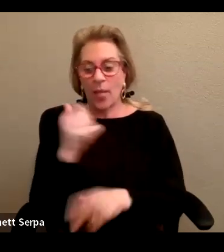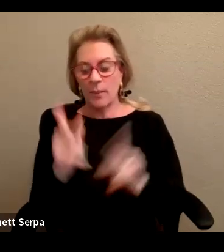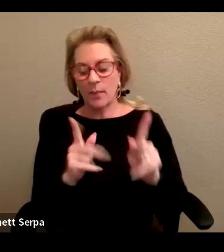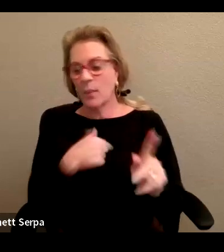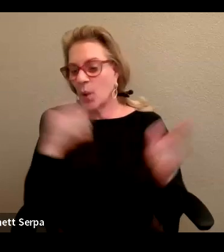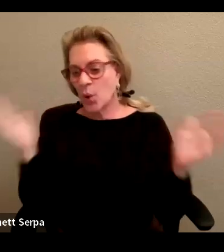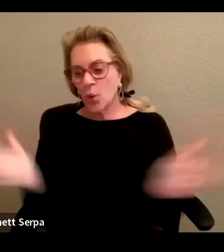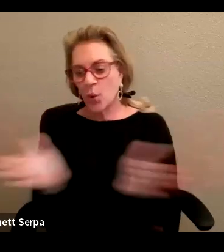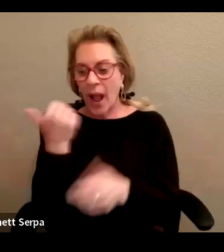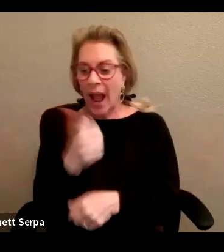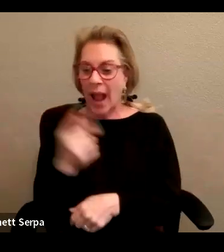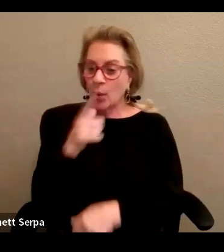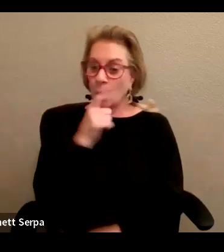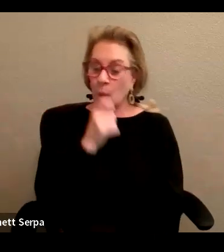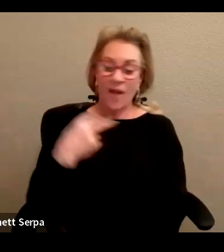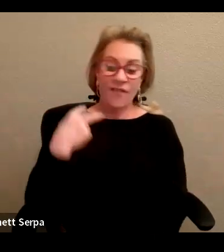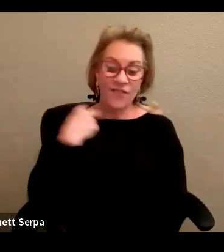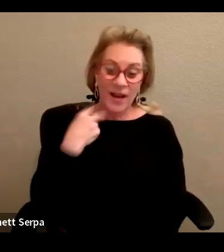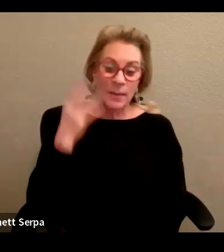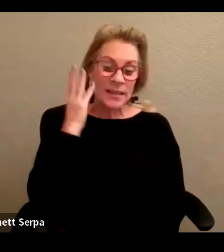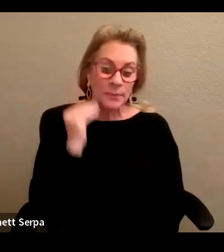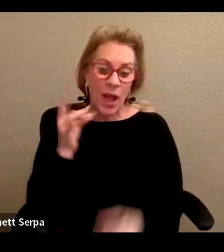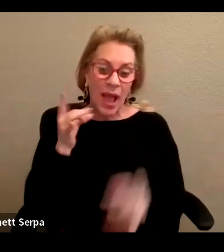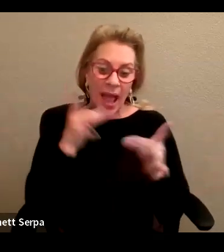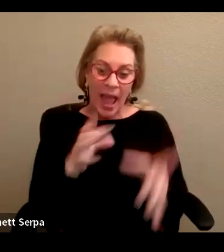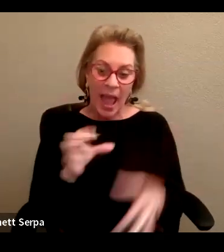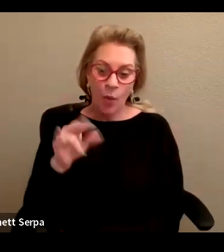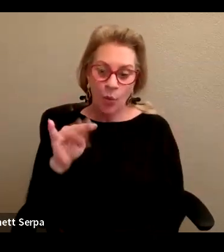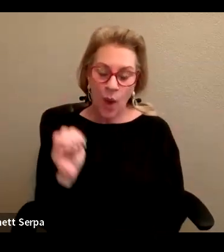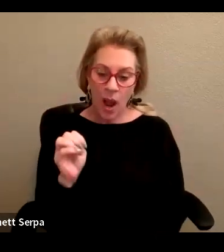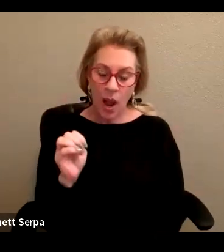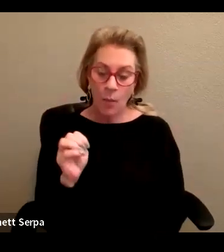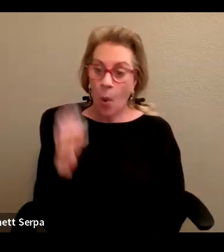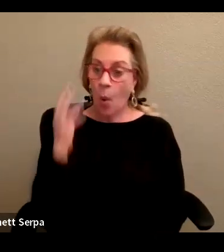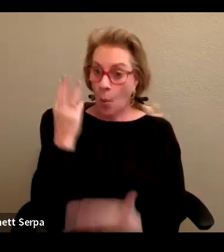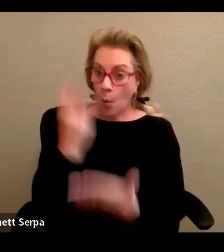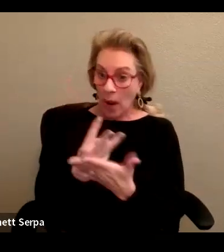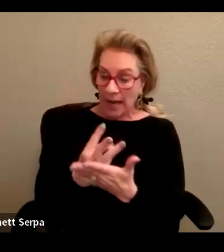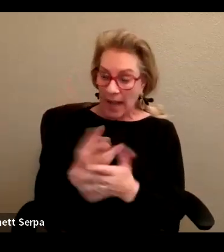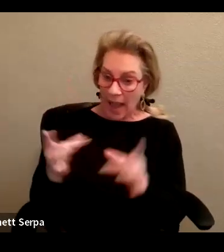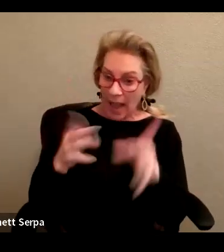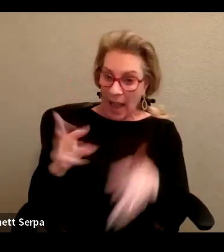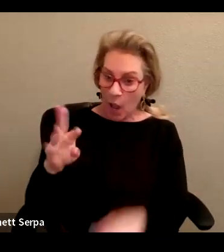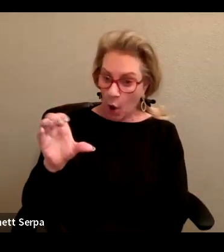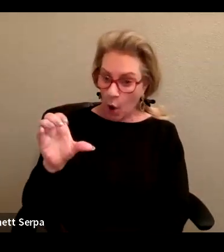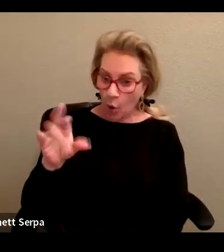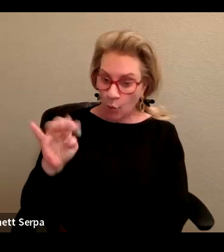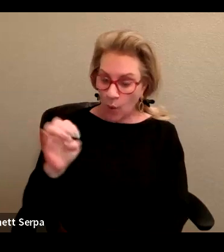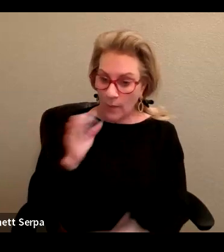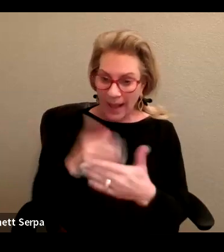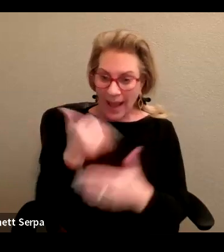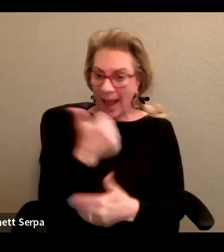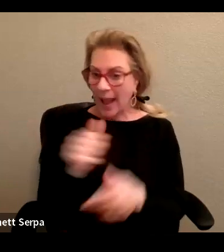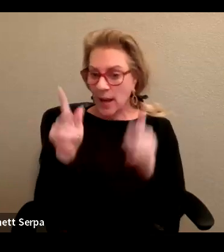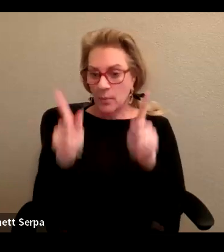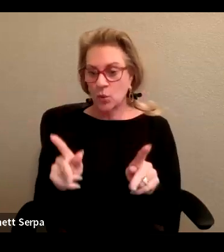who is a victim of a hate crime or who witnesses a hate crime against any person to immediately